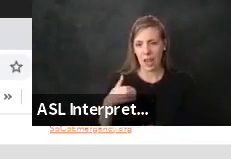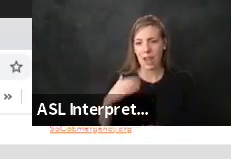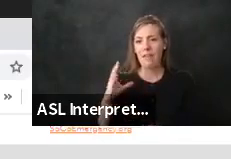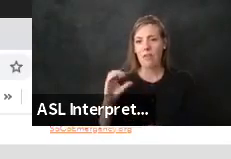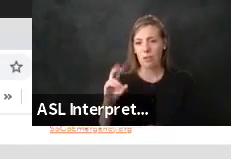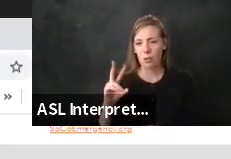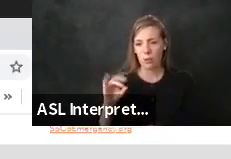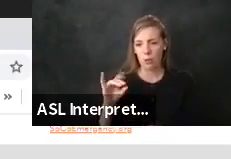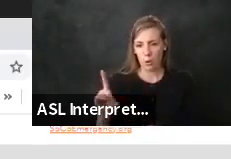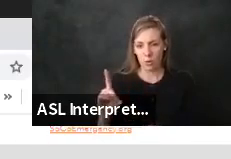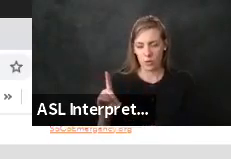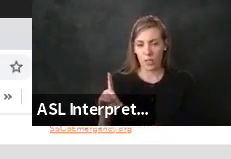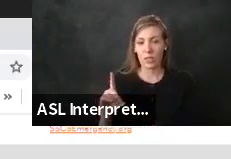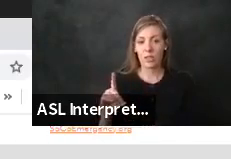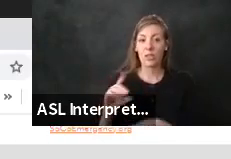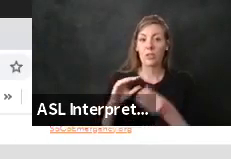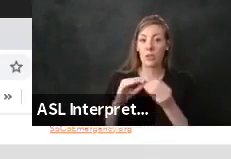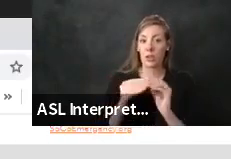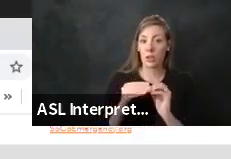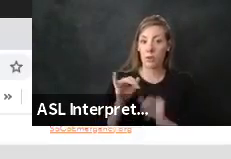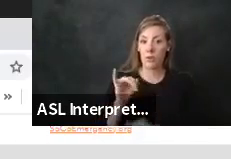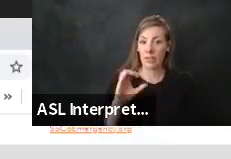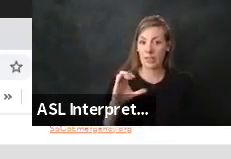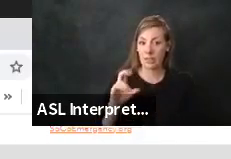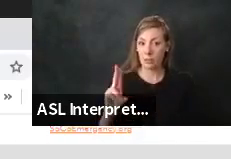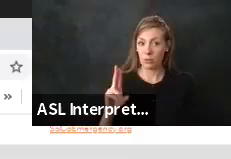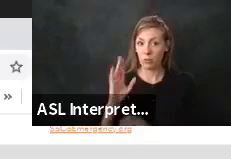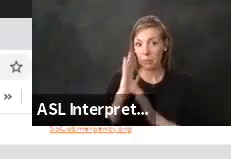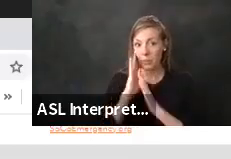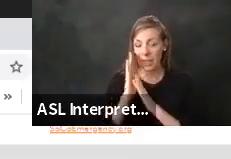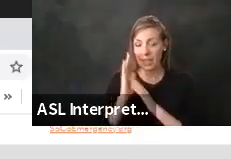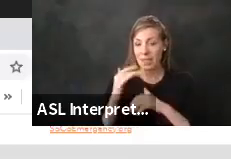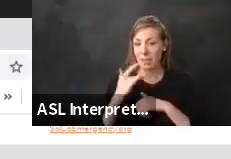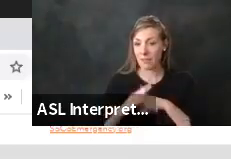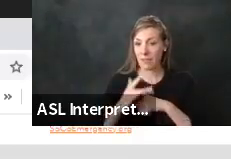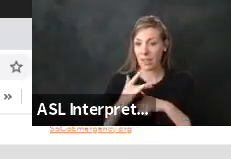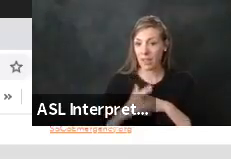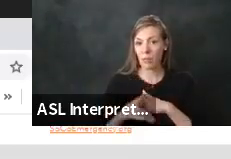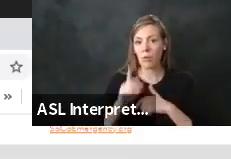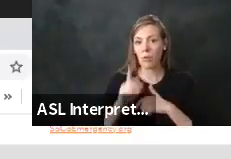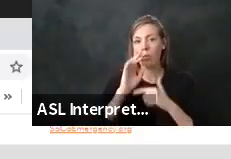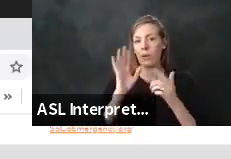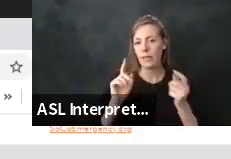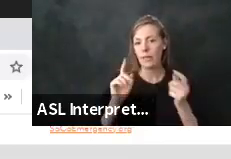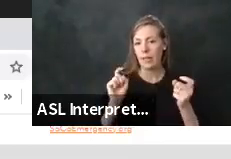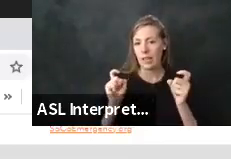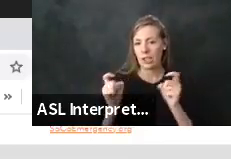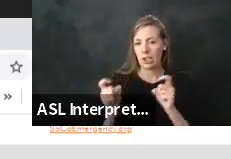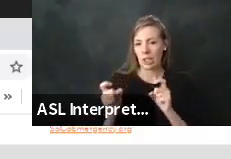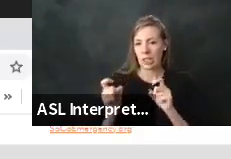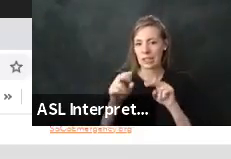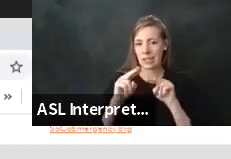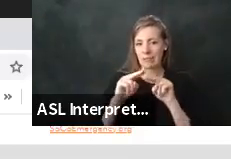Number of ICU beds that we have available is adjusted downwards to account for that,